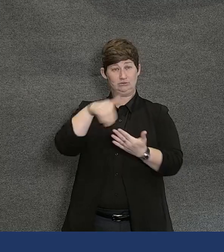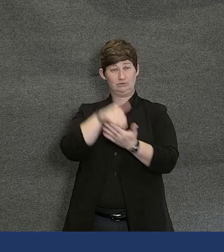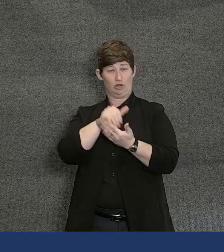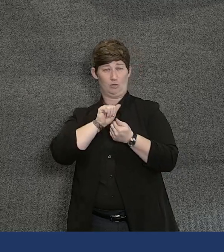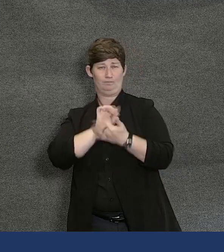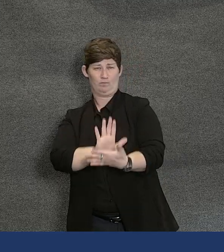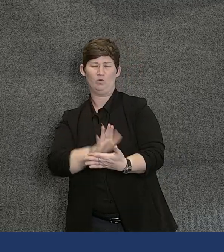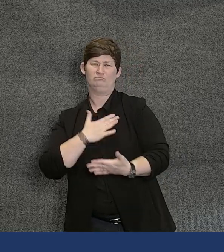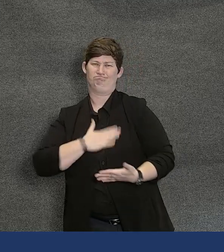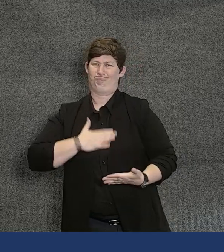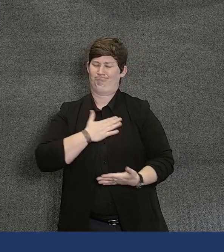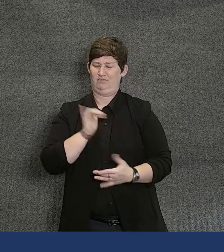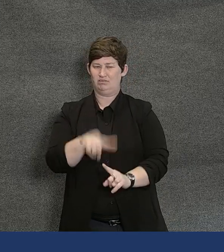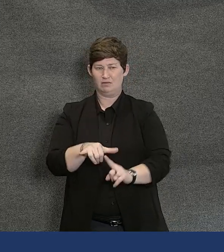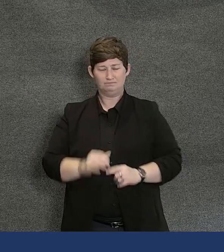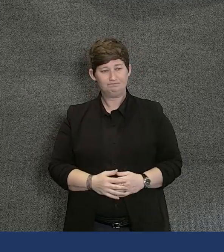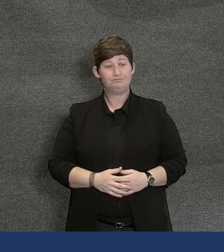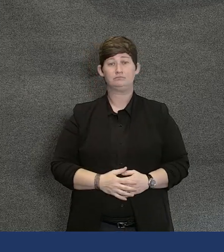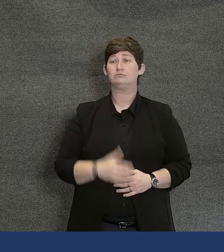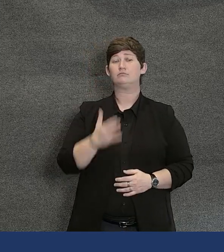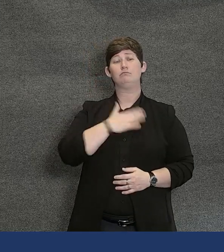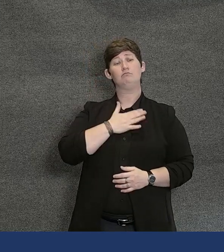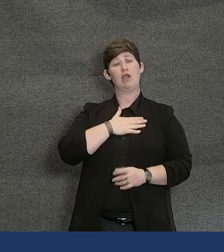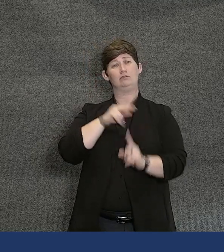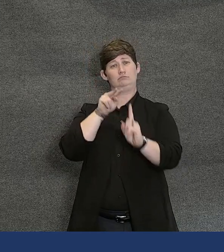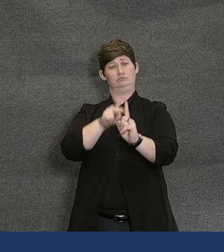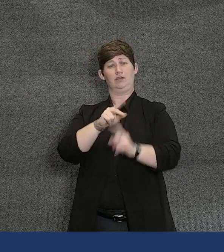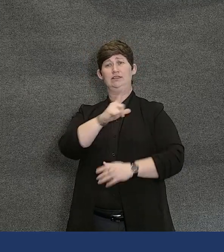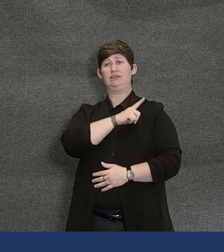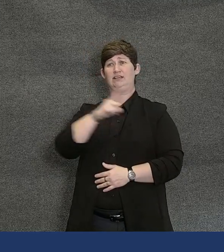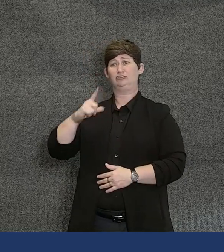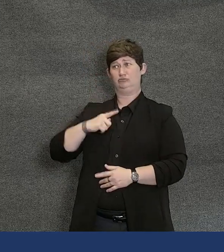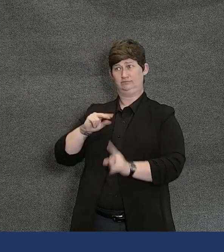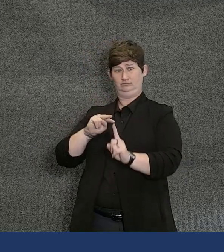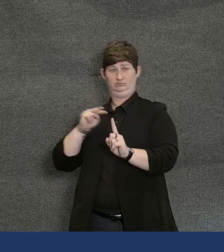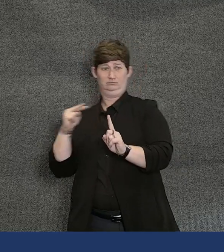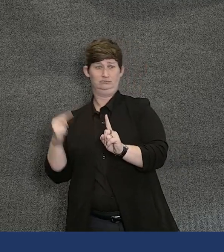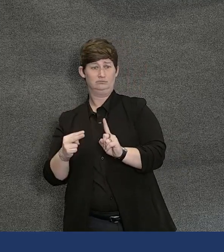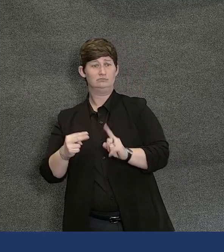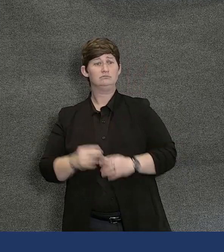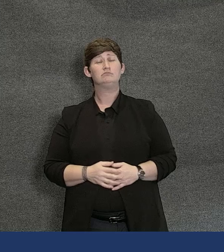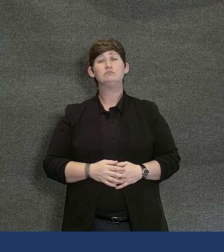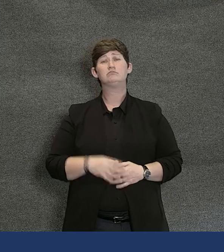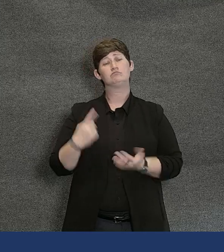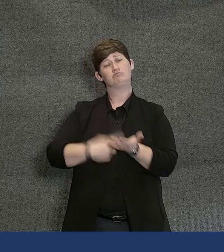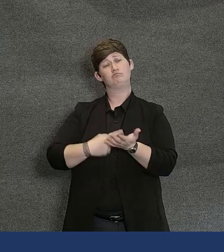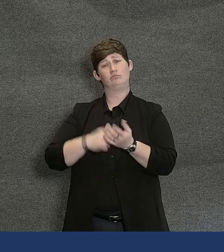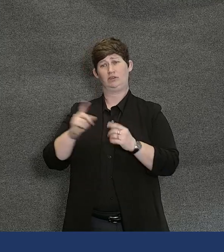on it from a legislative side. When we talk about person-centered, one-on-one,